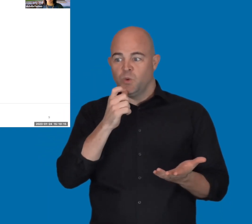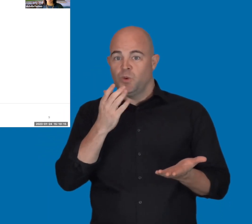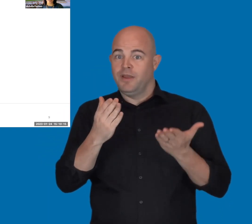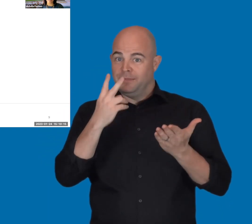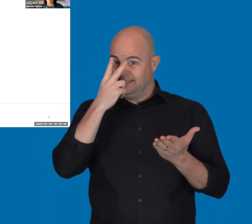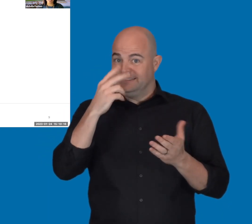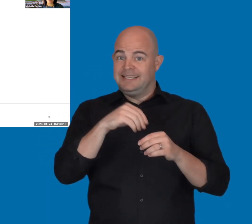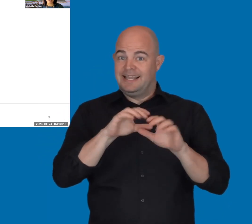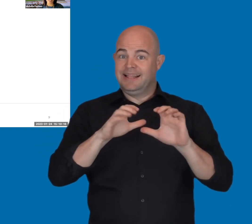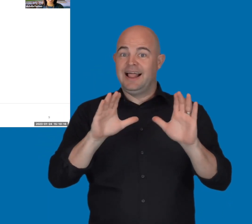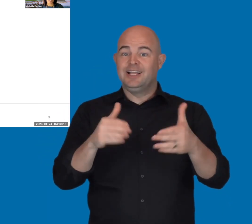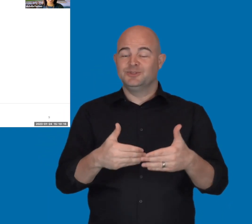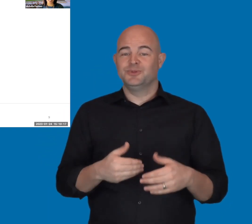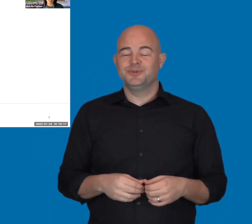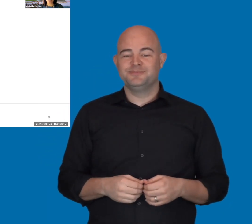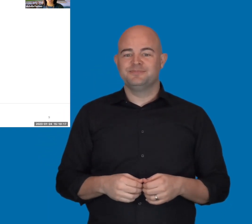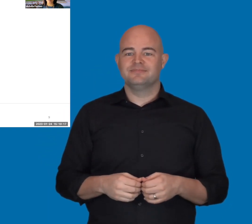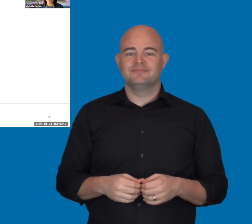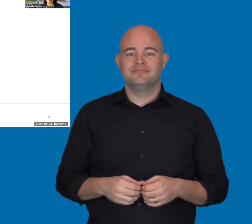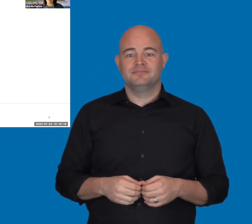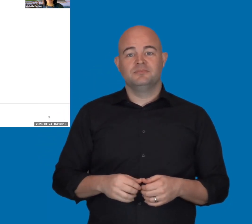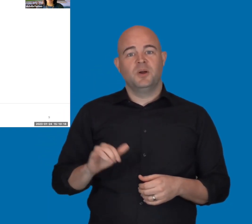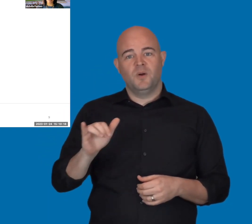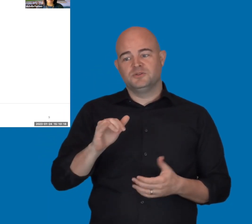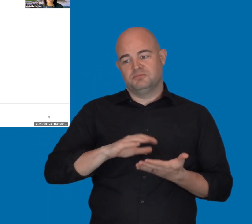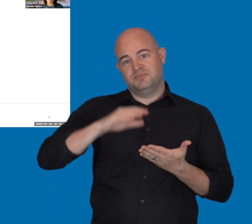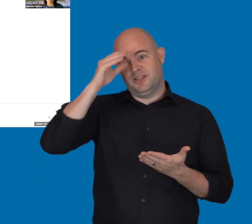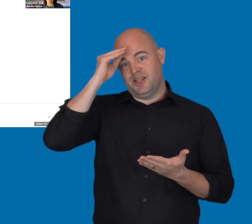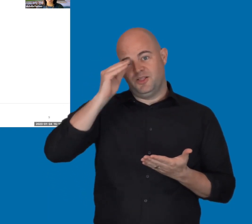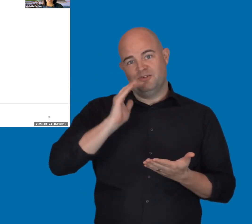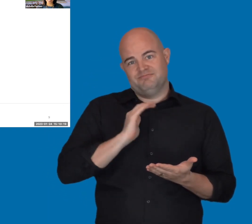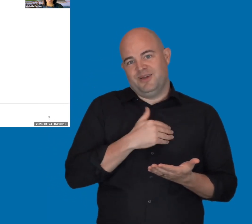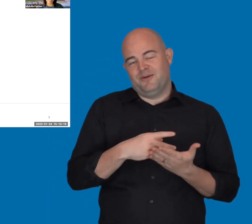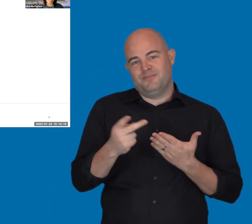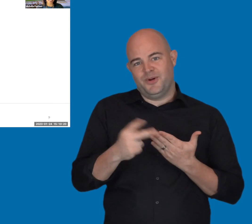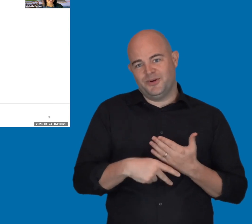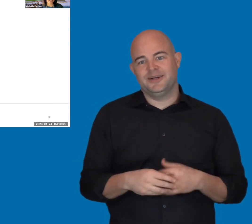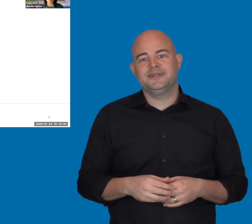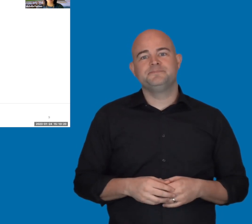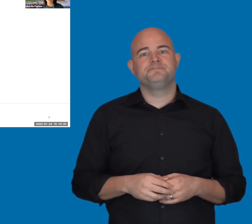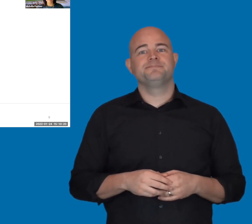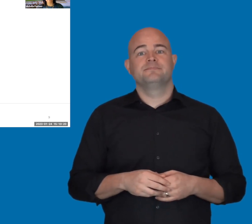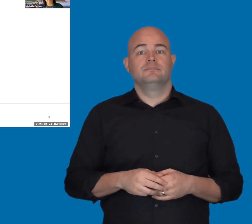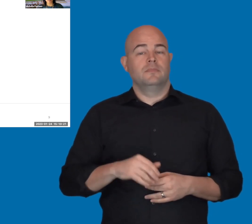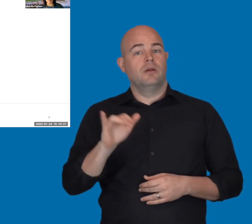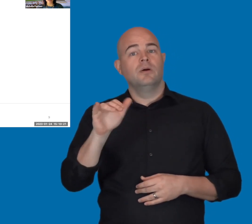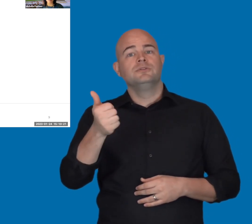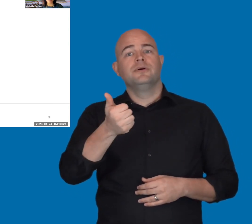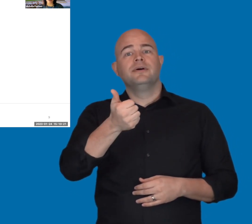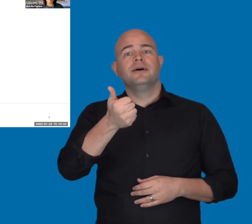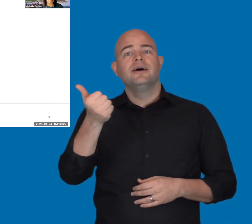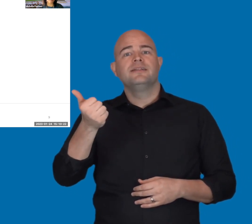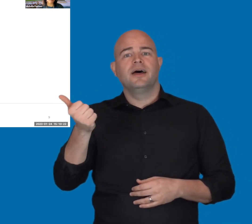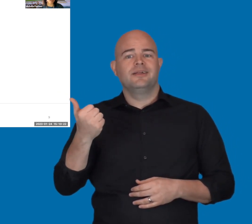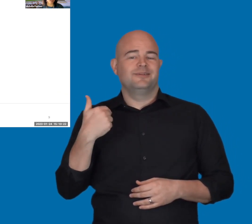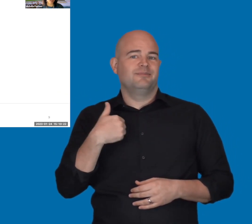about that and we do have people looking forward to starting again and getting on the waitlist for if we have it again.